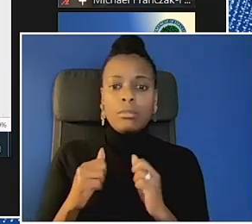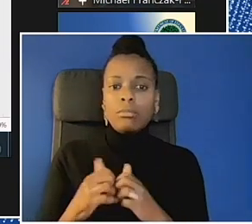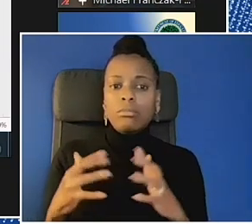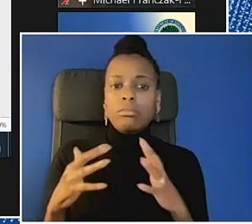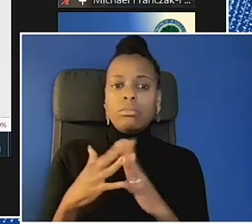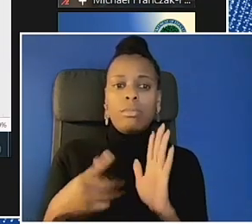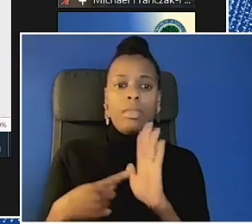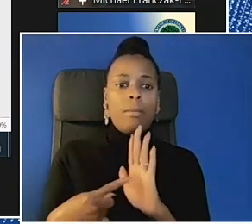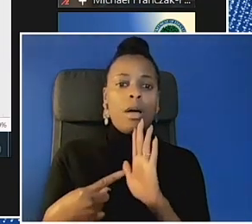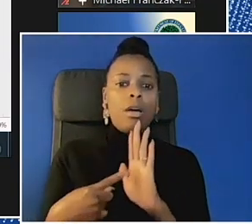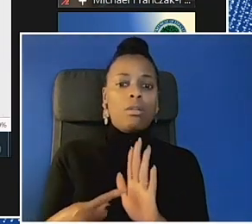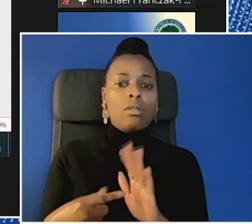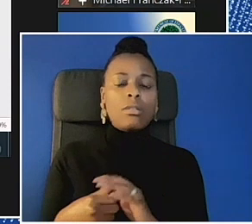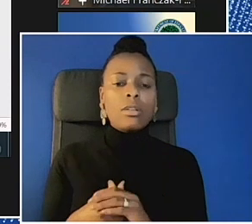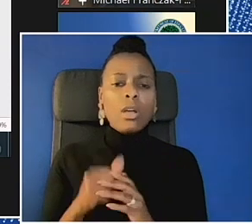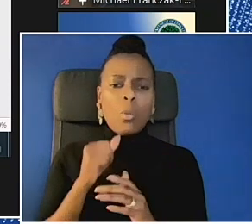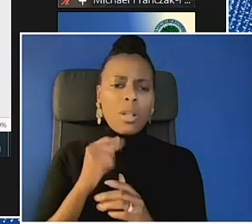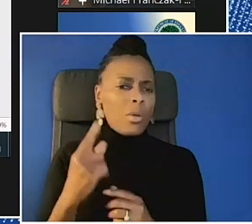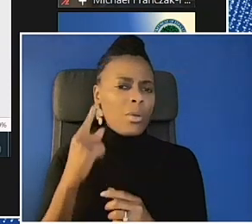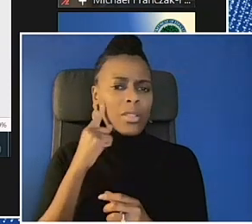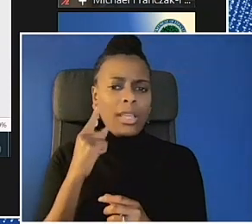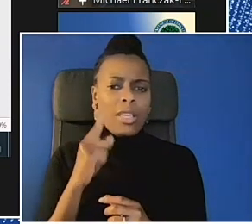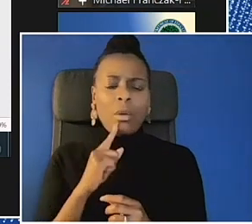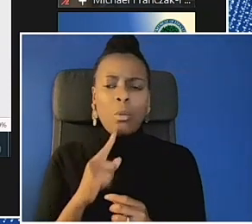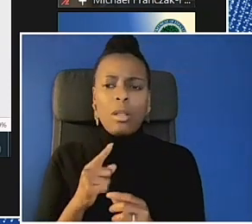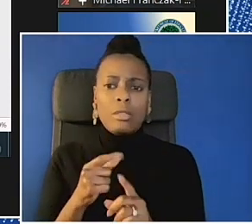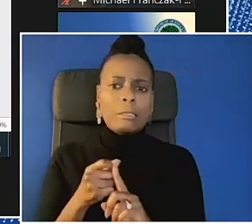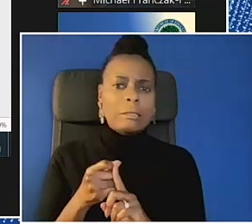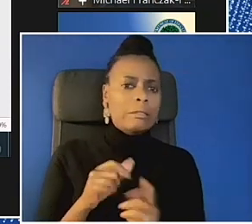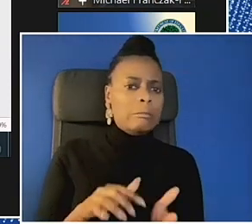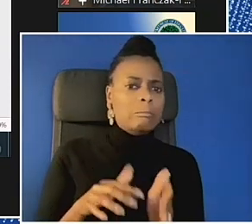We do not think this would appreciably affect the number of discharges.